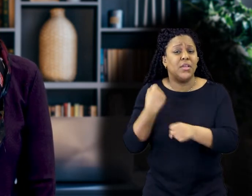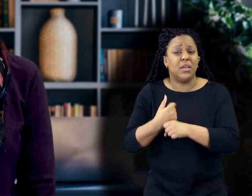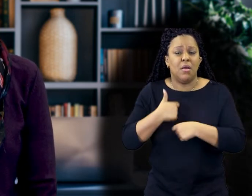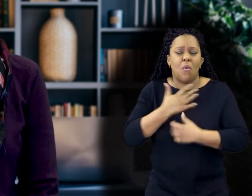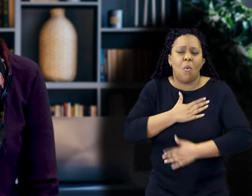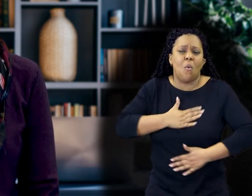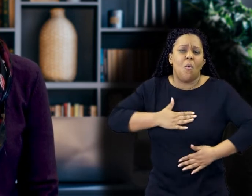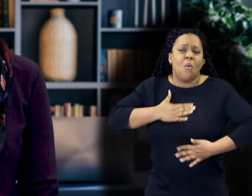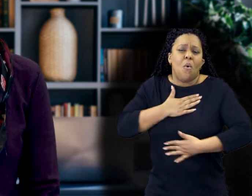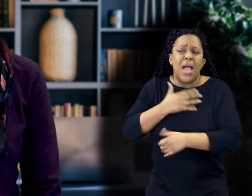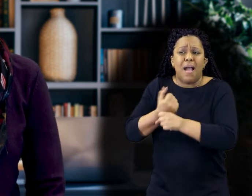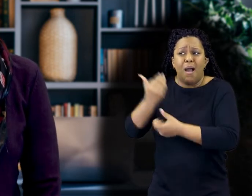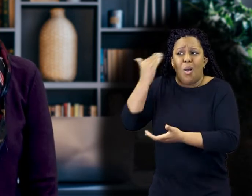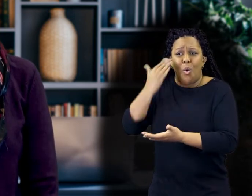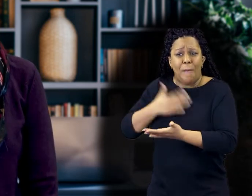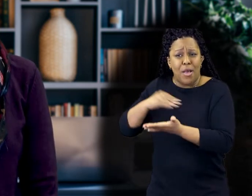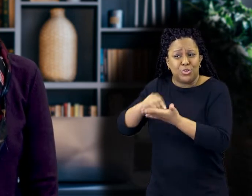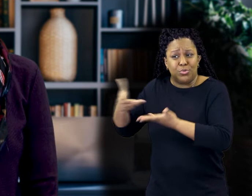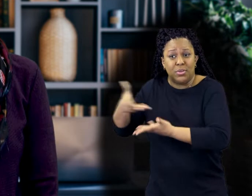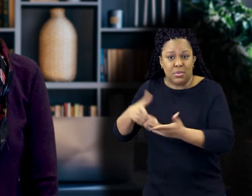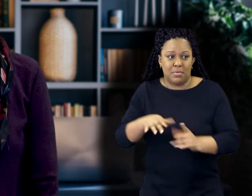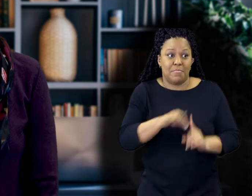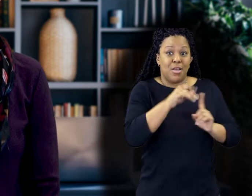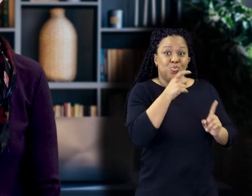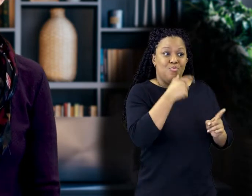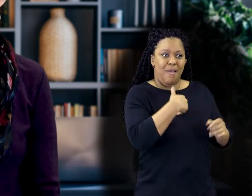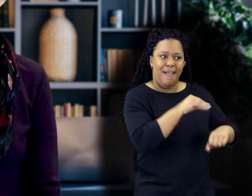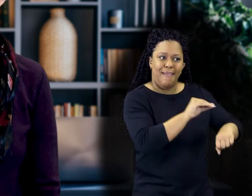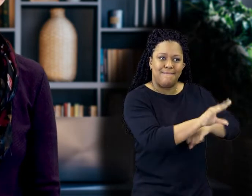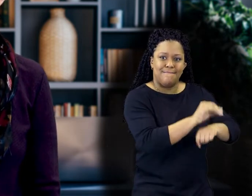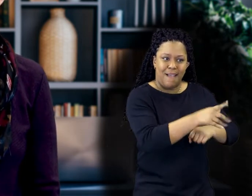getting to know my students, especially my advisees.